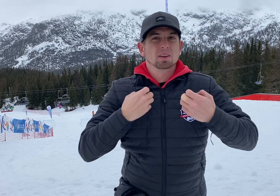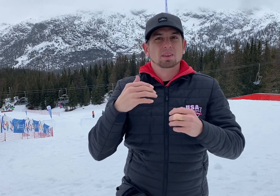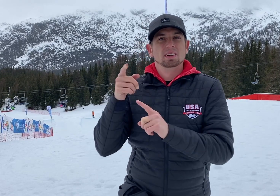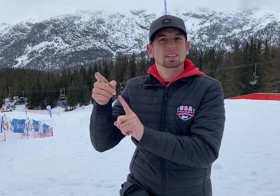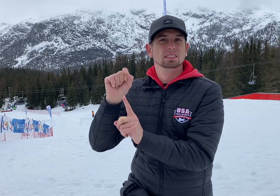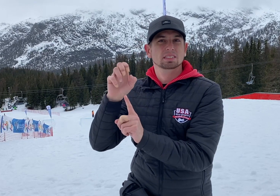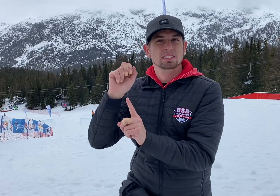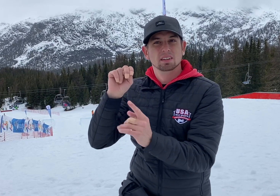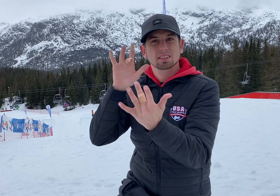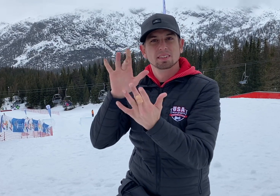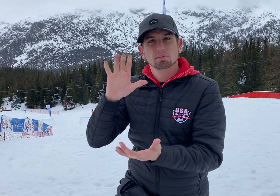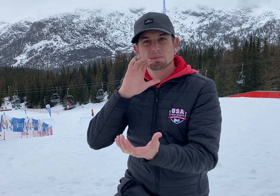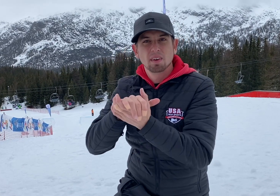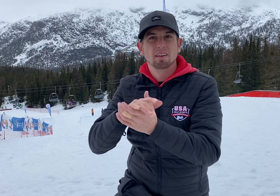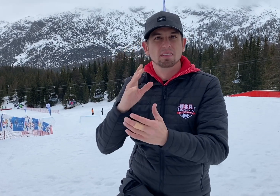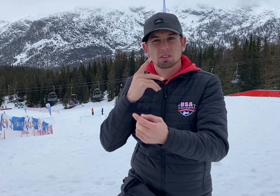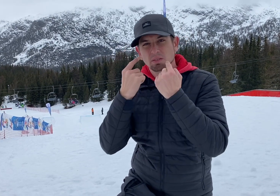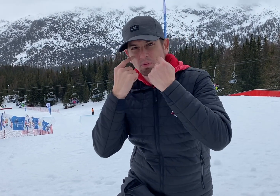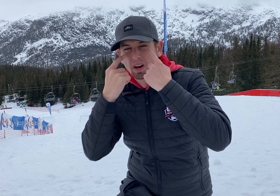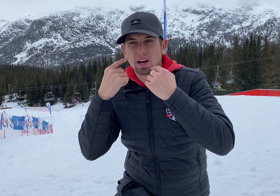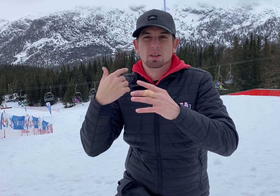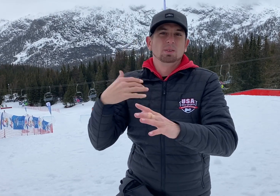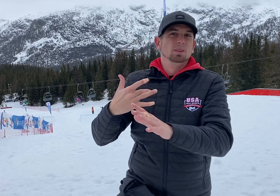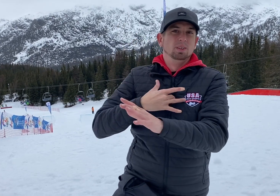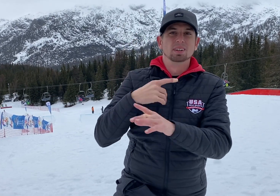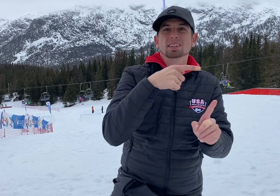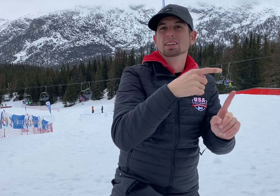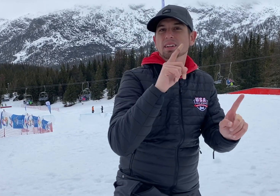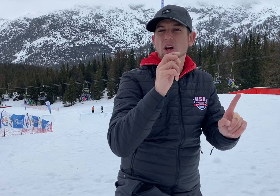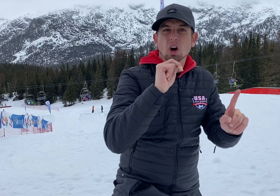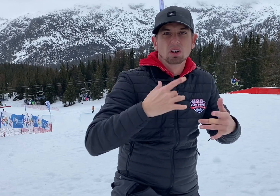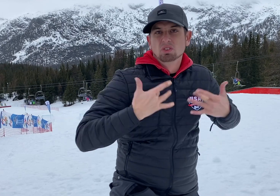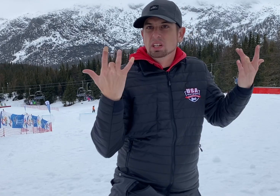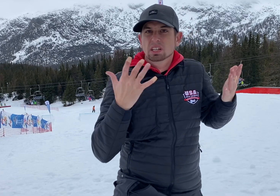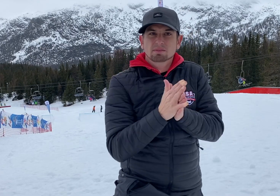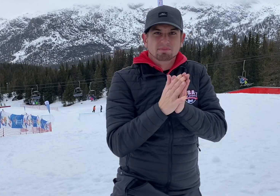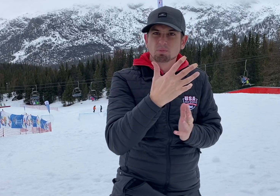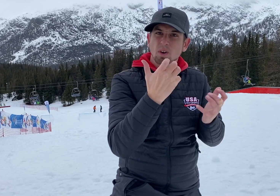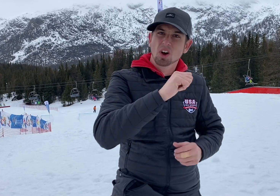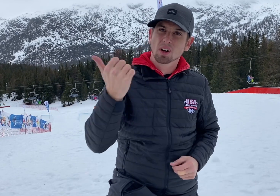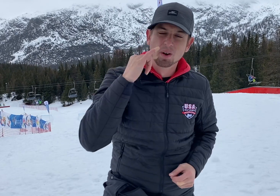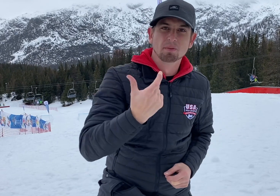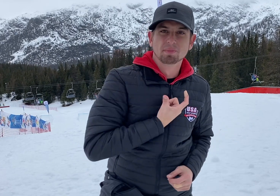Sean called his wife and was crying. Lauren was thrilled and motivated for another medal.